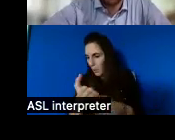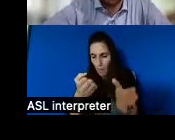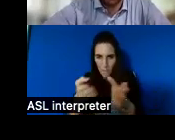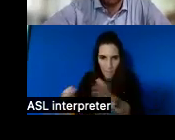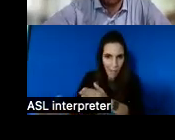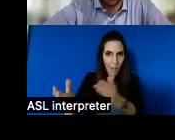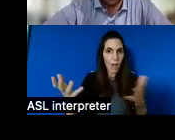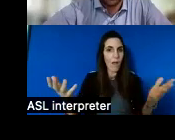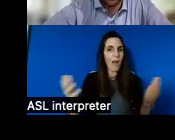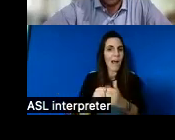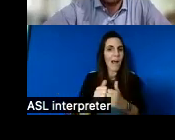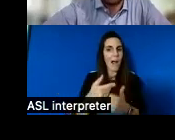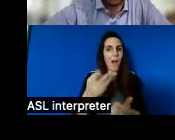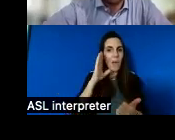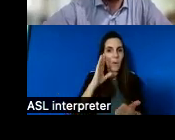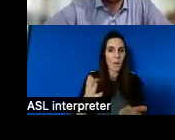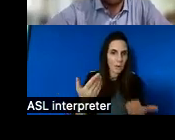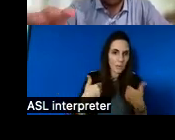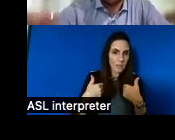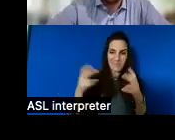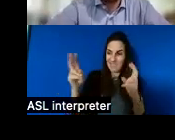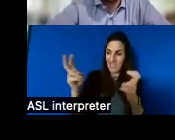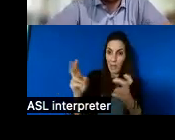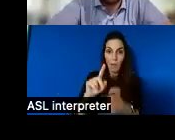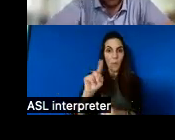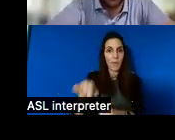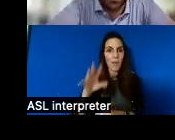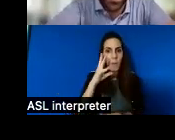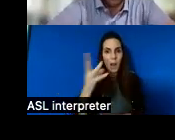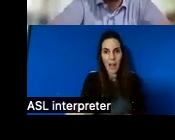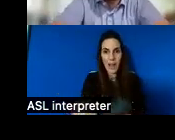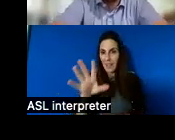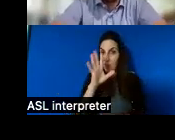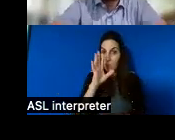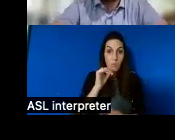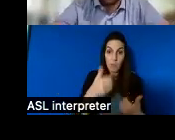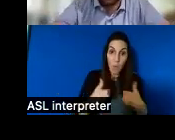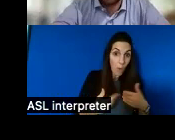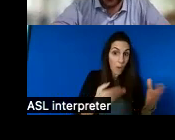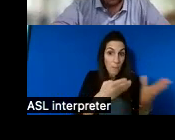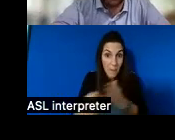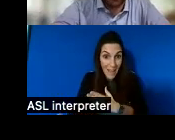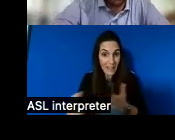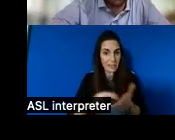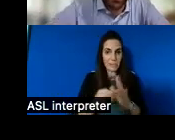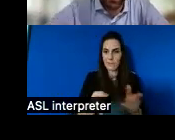going right and if we don't if if you fail to plan you are planning to fail right one of my favorite